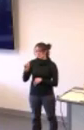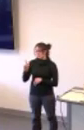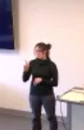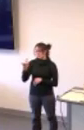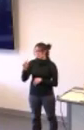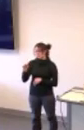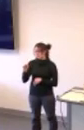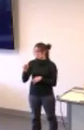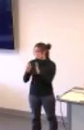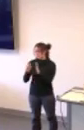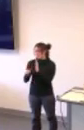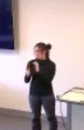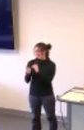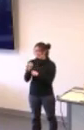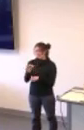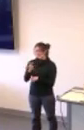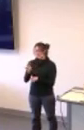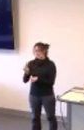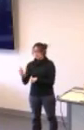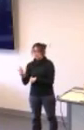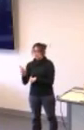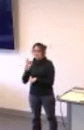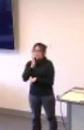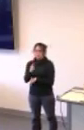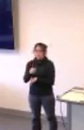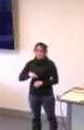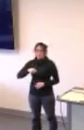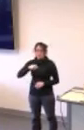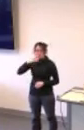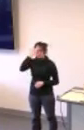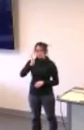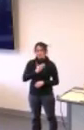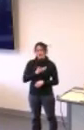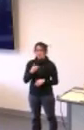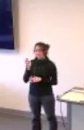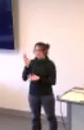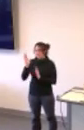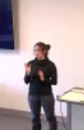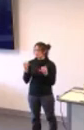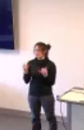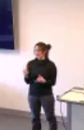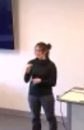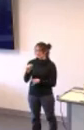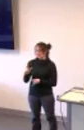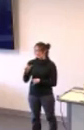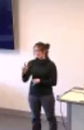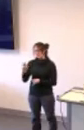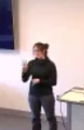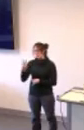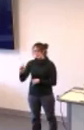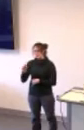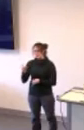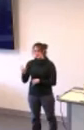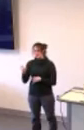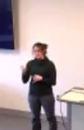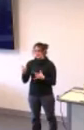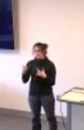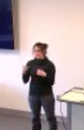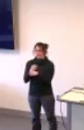And James Baldwin would be proud to know that our speaker, T.L. Lewis, is fighting the power and ignorance.